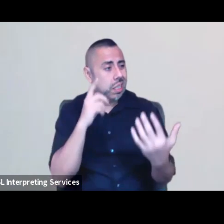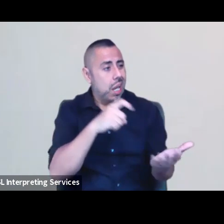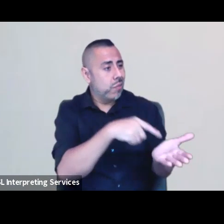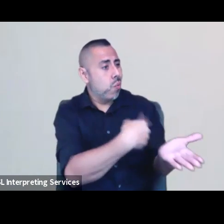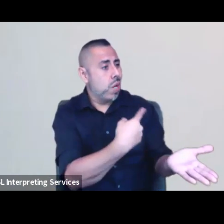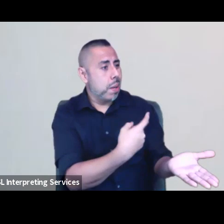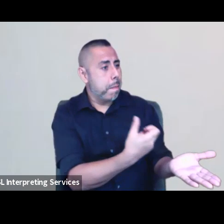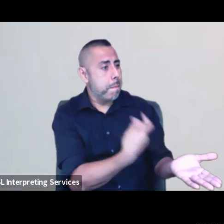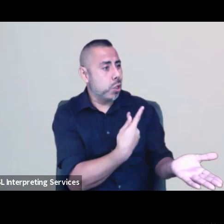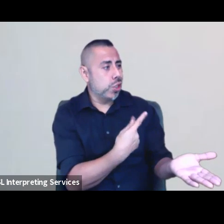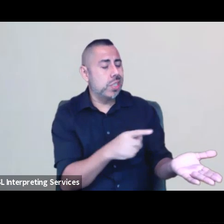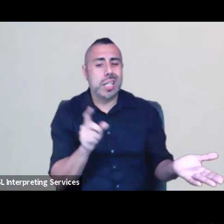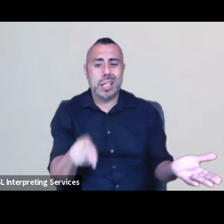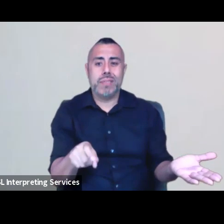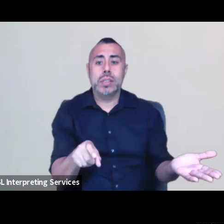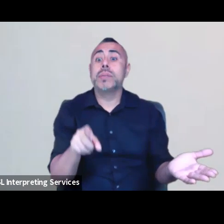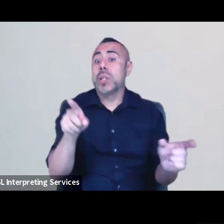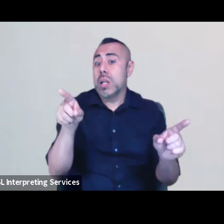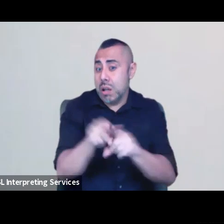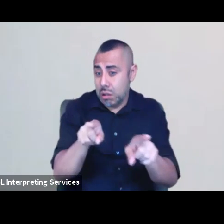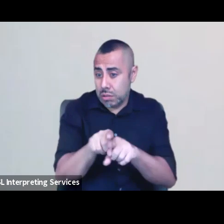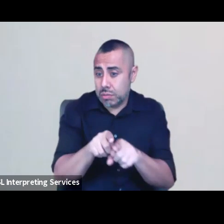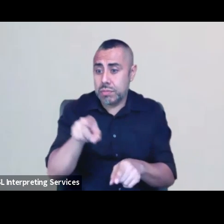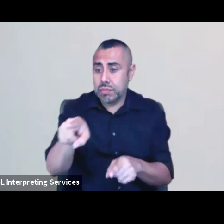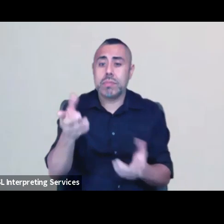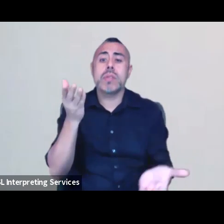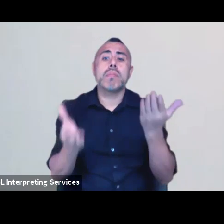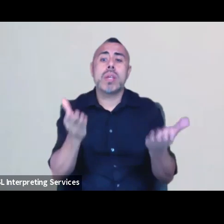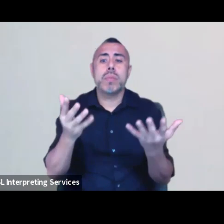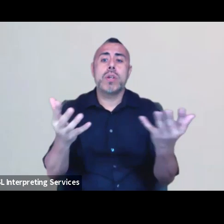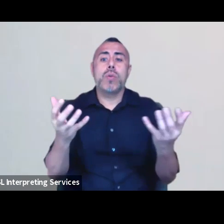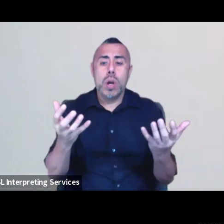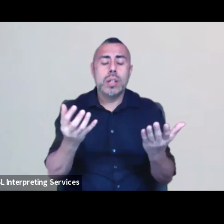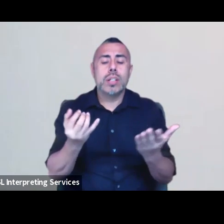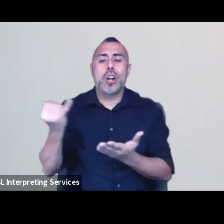You also probably want to have an artist resume or website